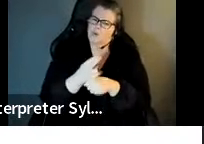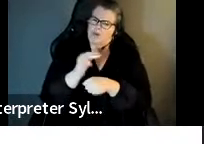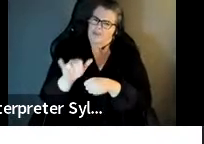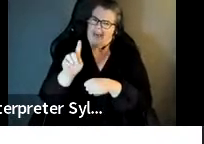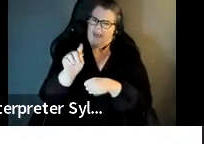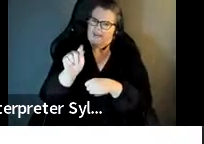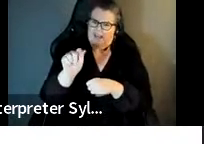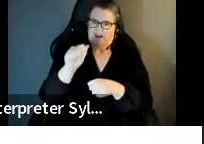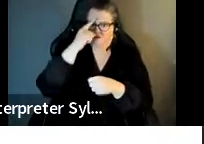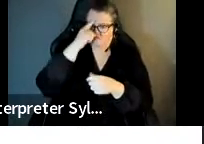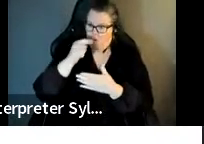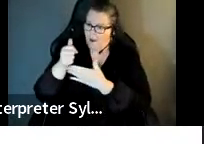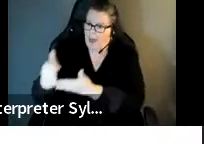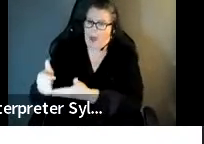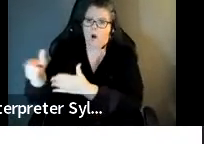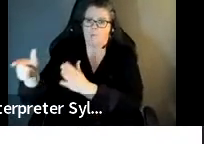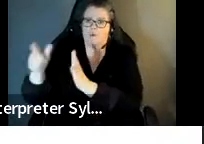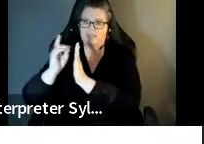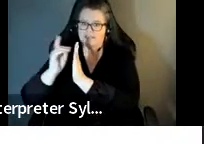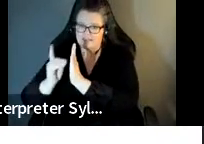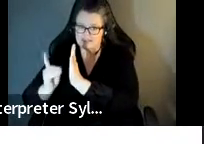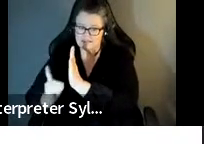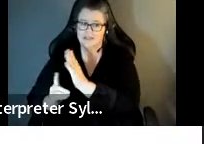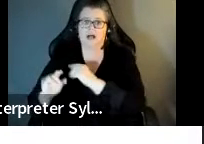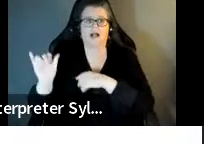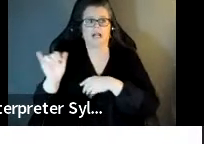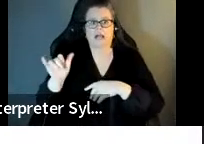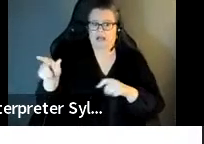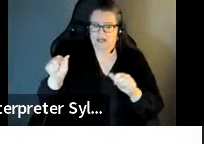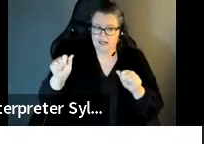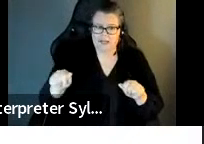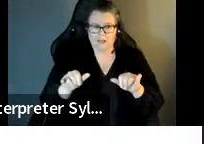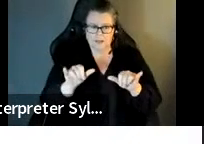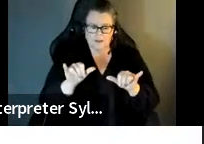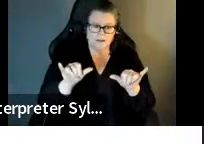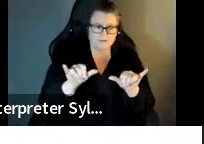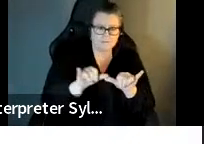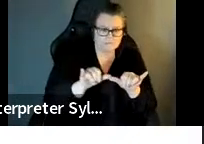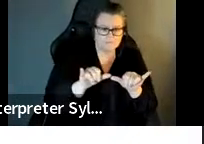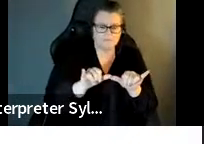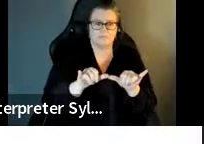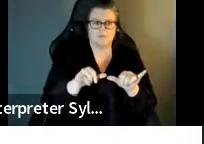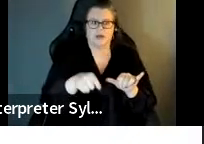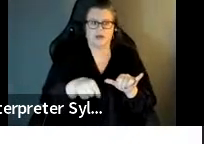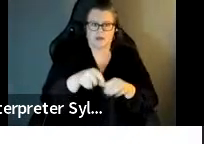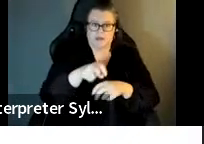So for one example, we could use dimensions of occupied length and width of our study